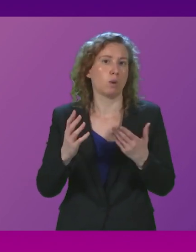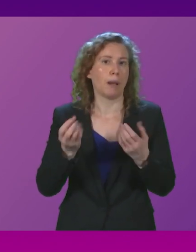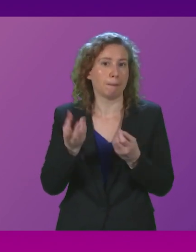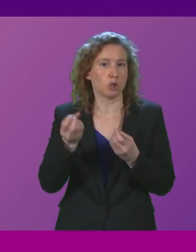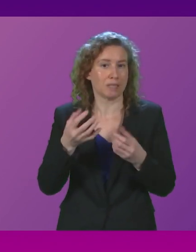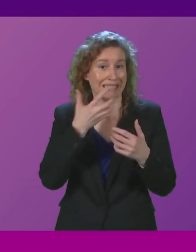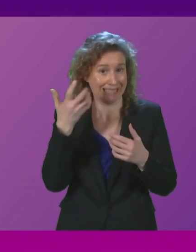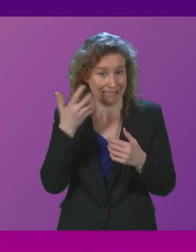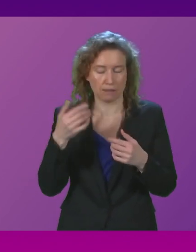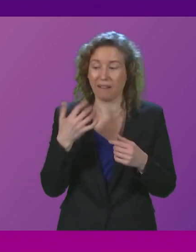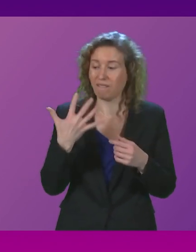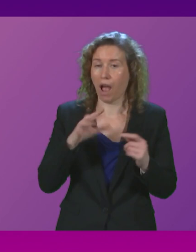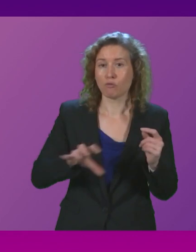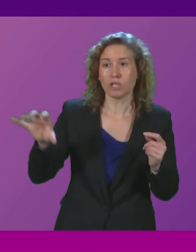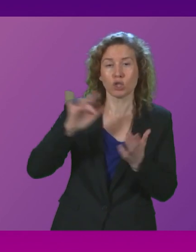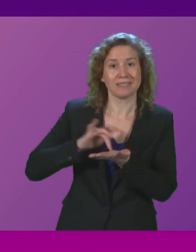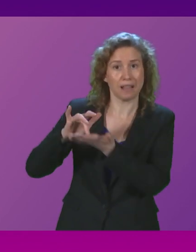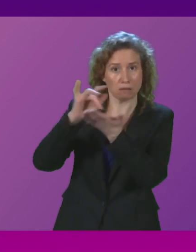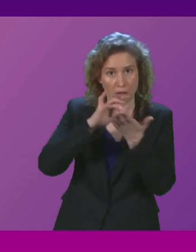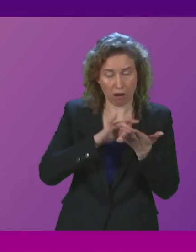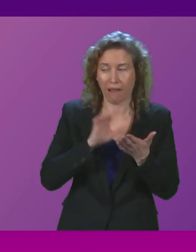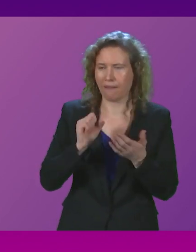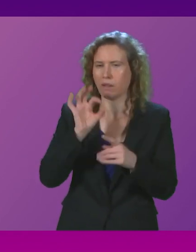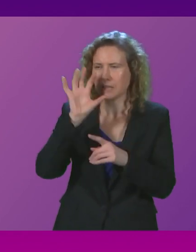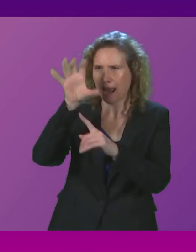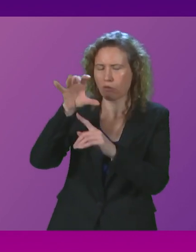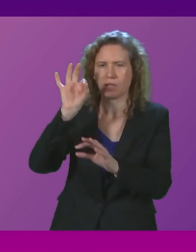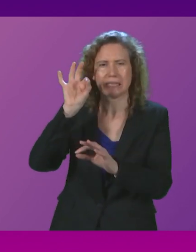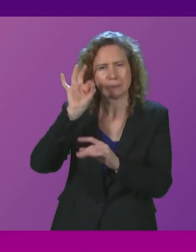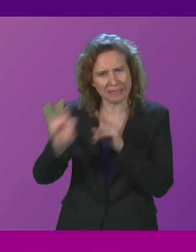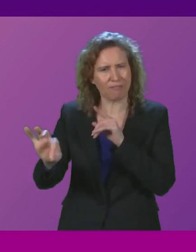Its five regional centres provide location-specific energy advice that takes account of rural